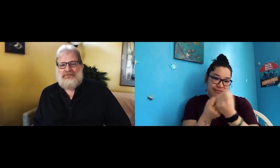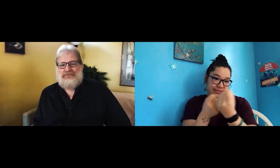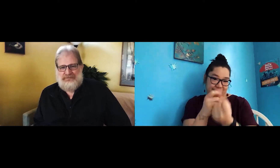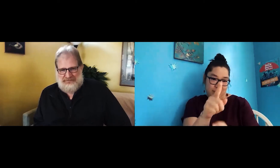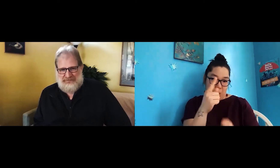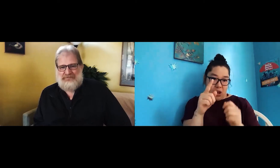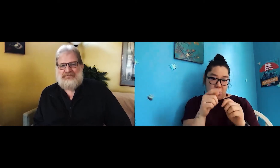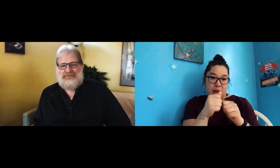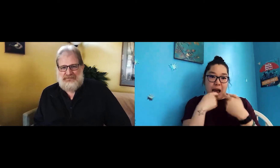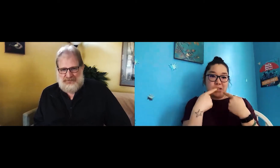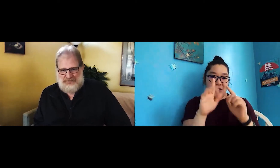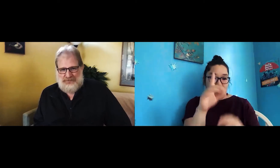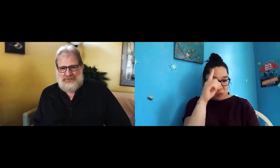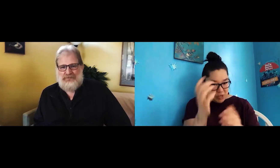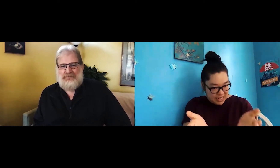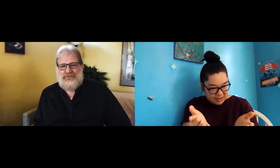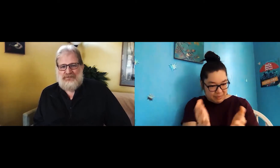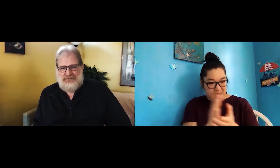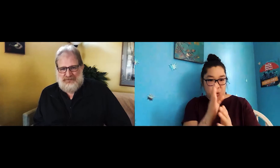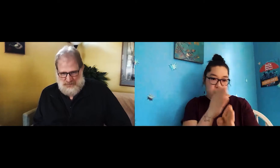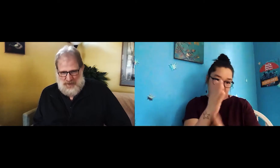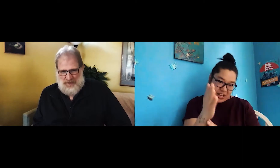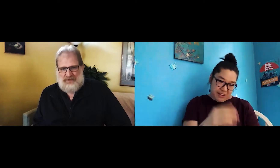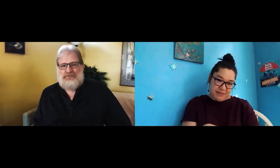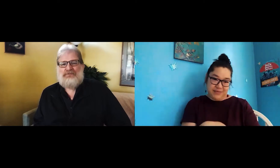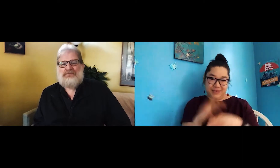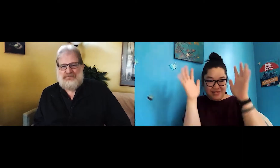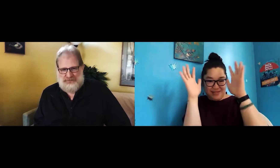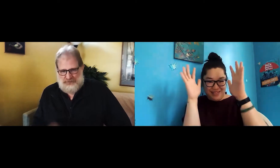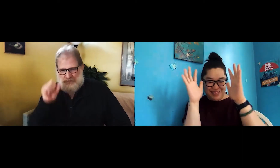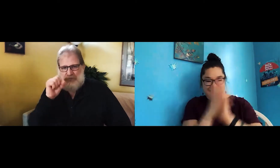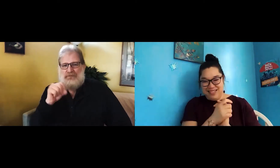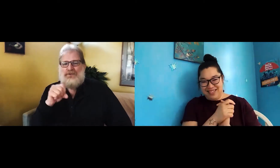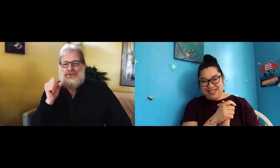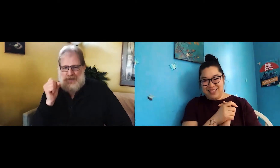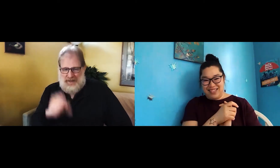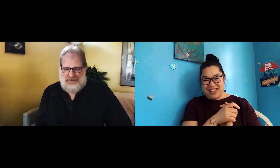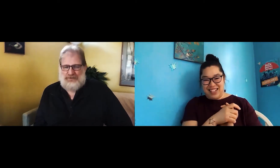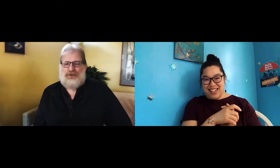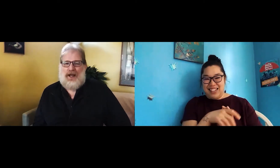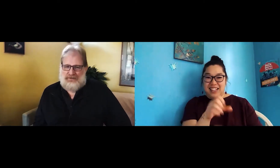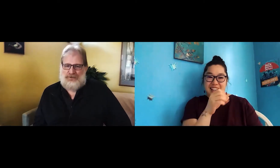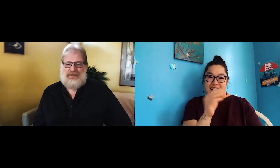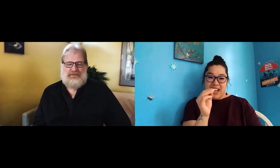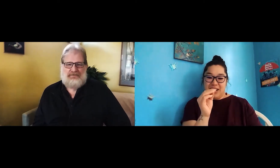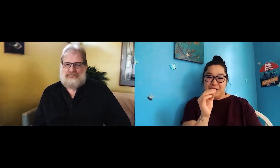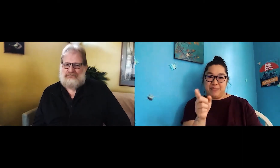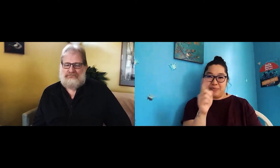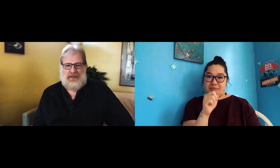cheerleader, supporting you as you accomplished your dreams in your career. Shout out to Lori. Yes, uh-huh.